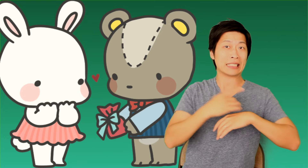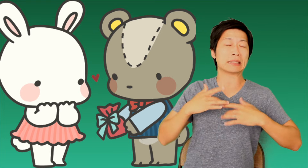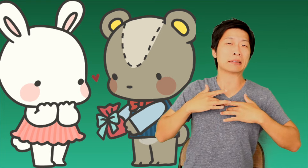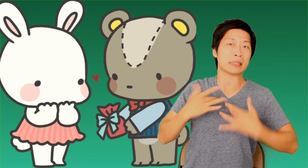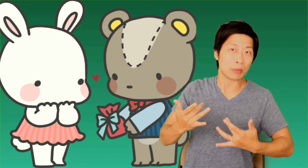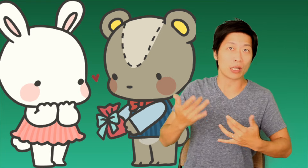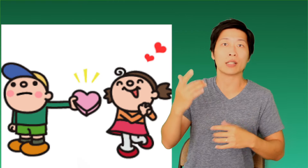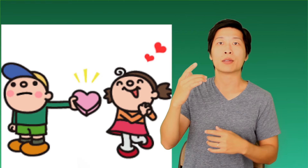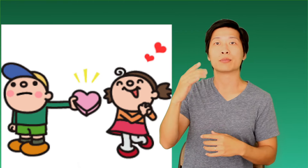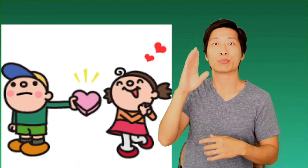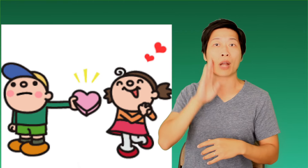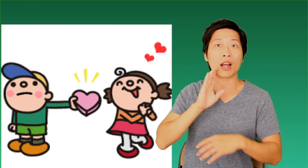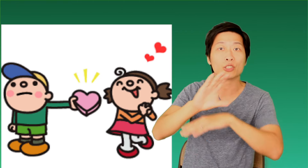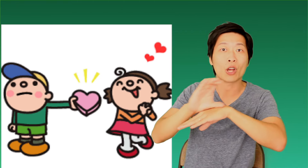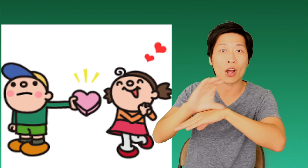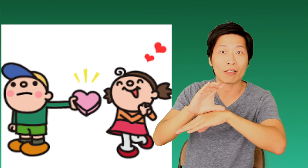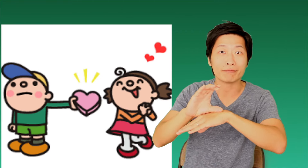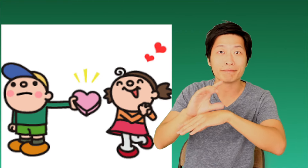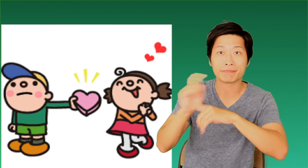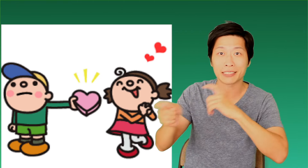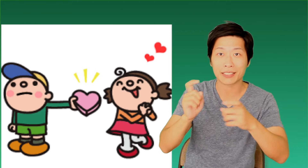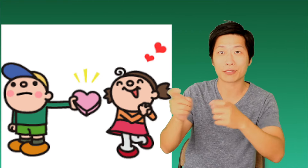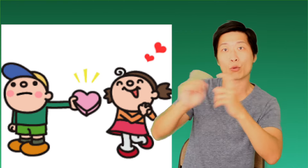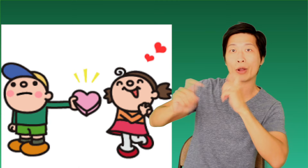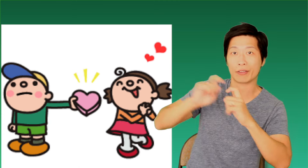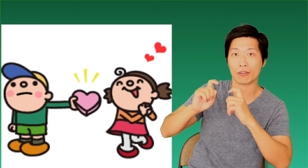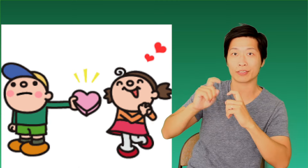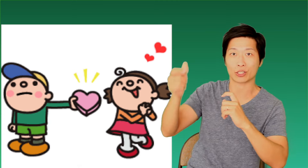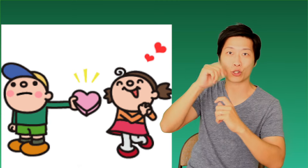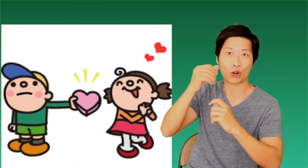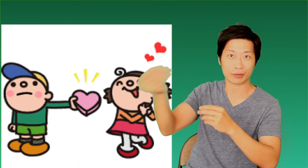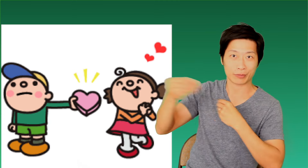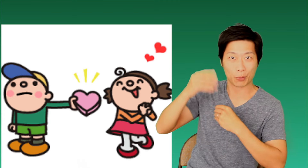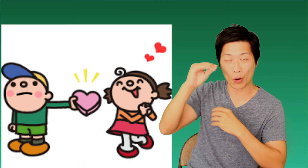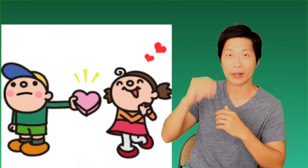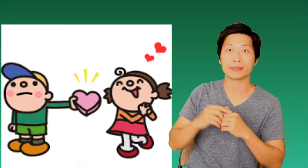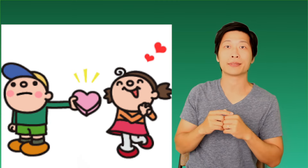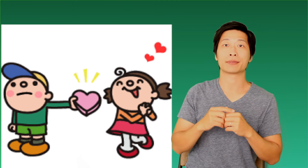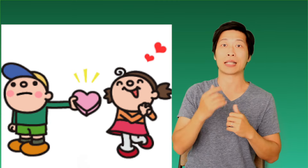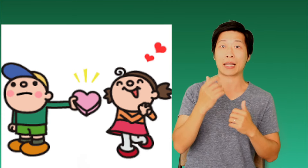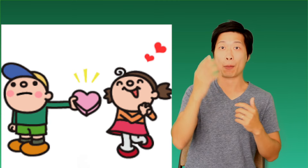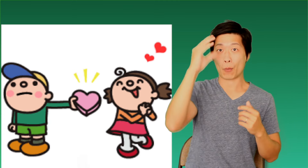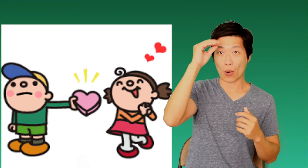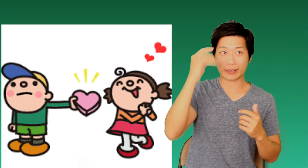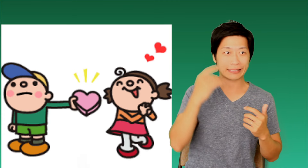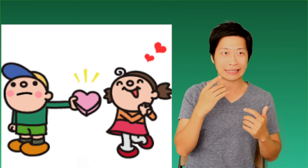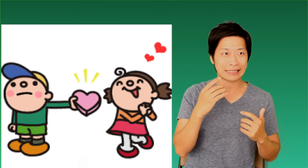Valentine's Day is typically associated with brown chocolate and for the boys